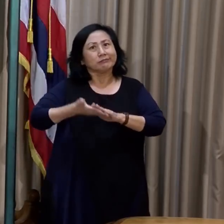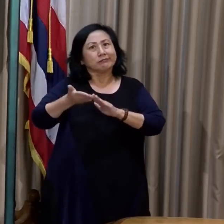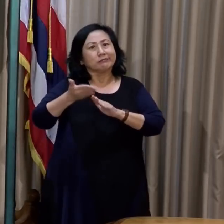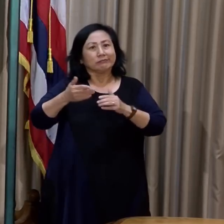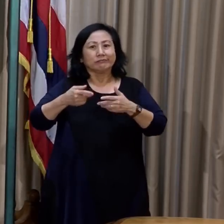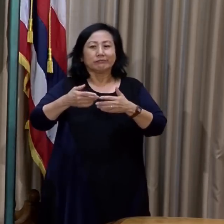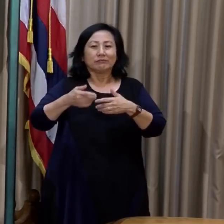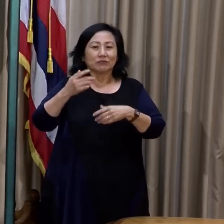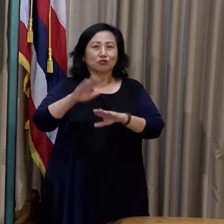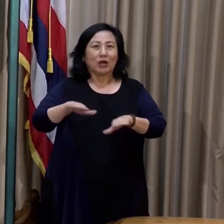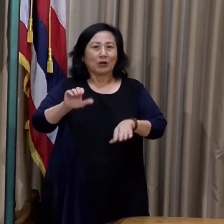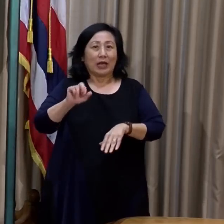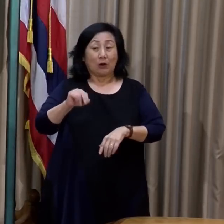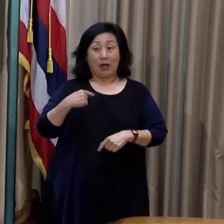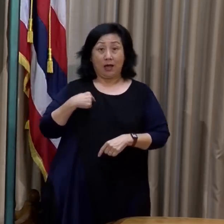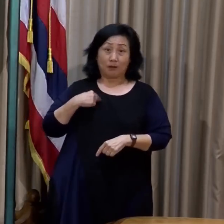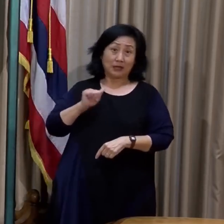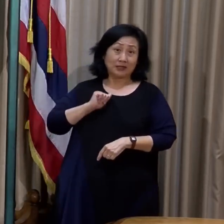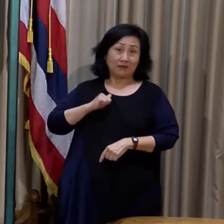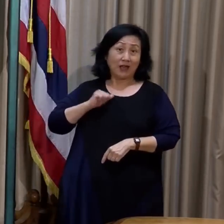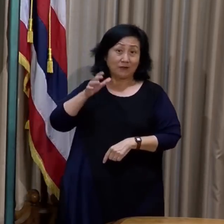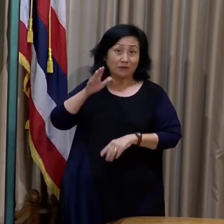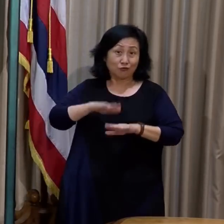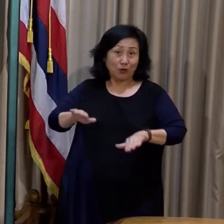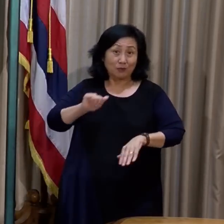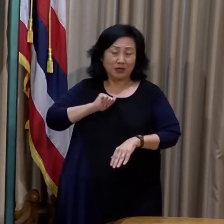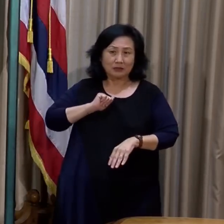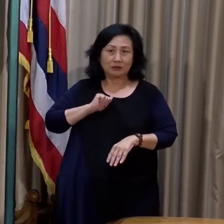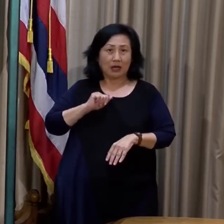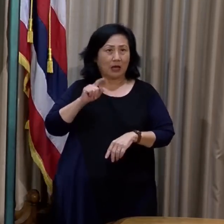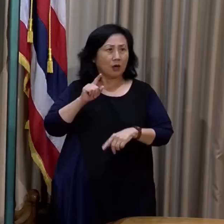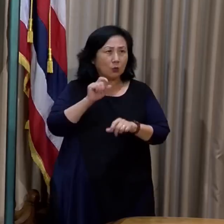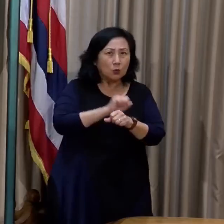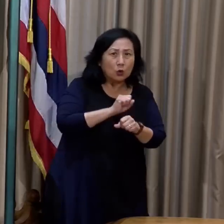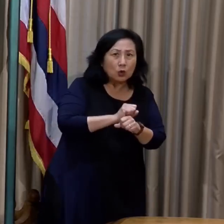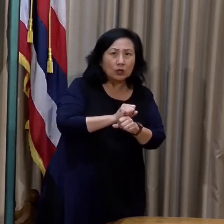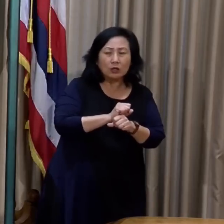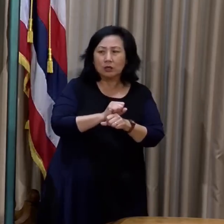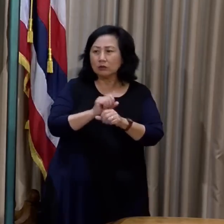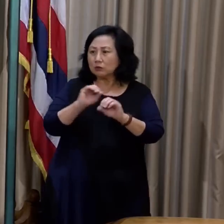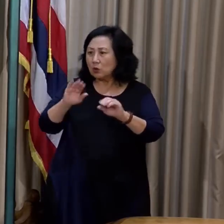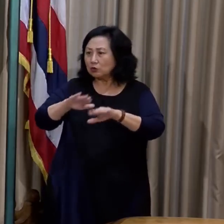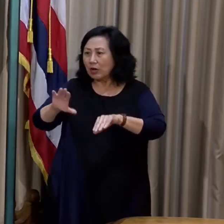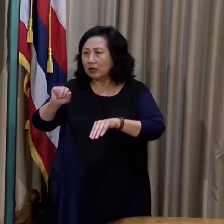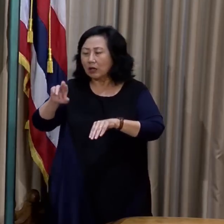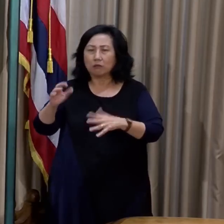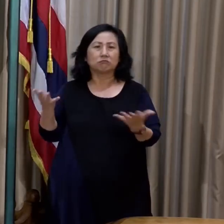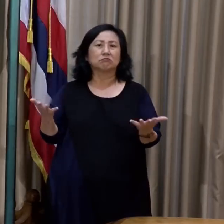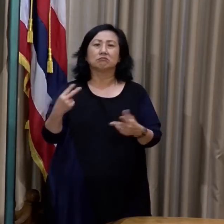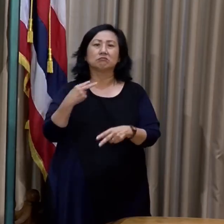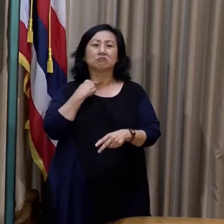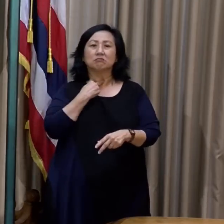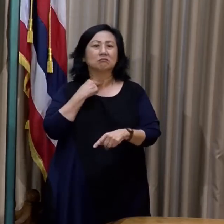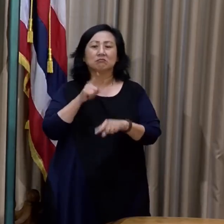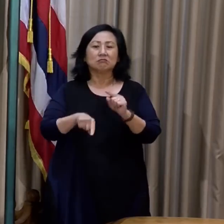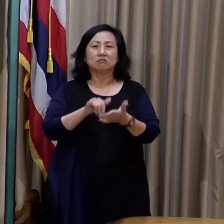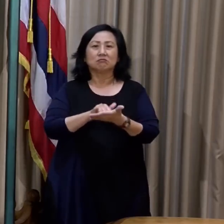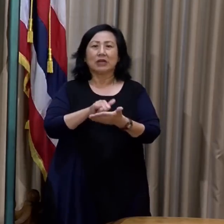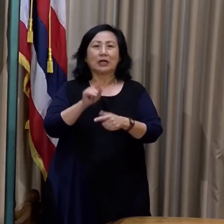LEVELS THAT ARE SO ESSENTIAL TO MAKE CHILDCARE WORK. AS A PARENT OF CHILDREN, I KNOW